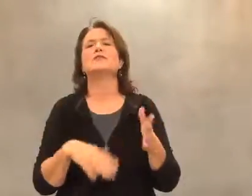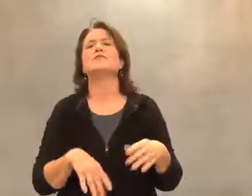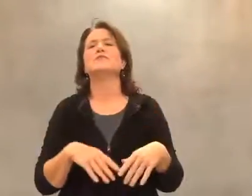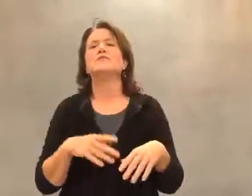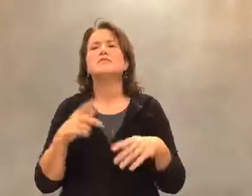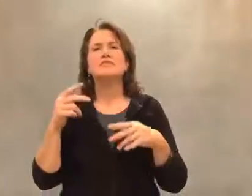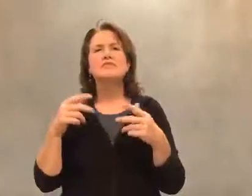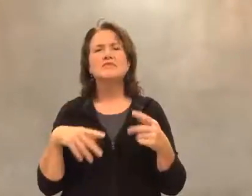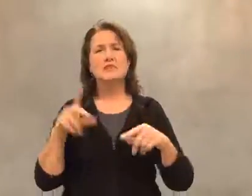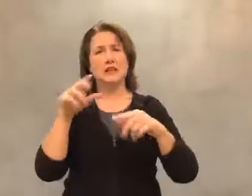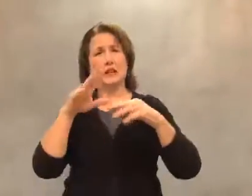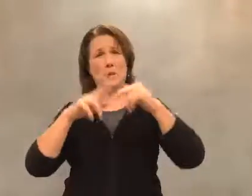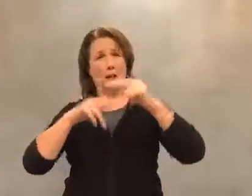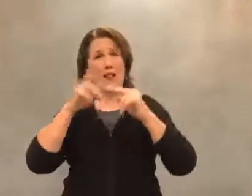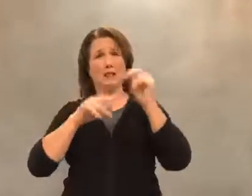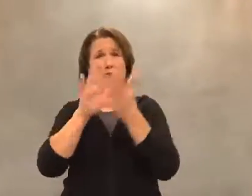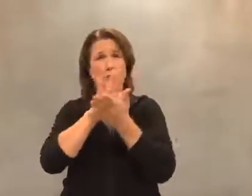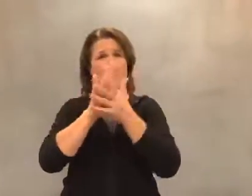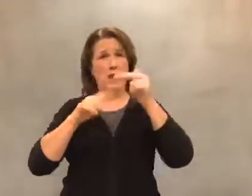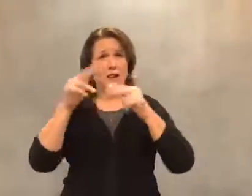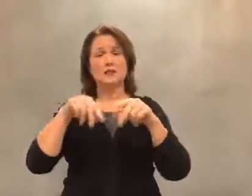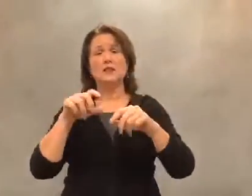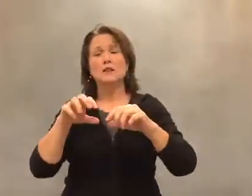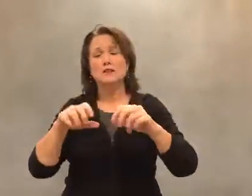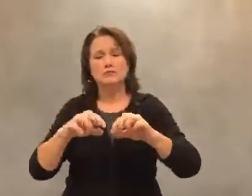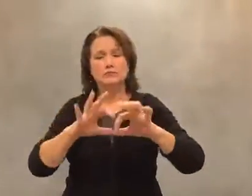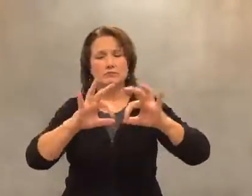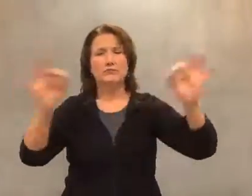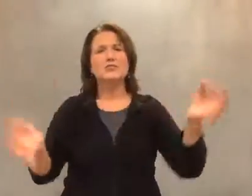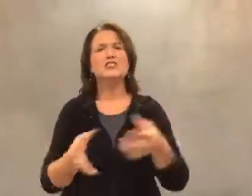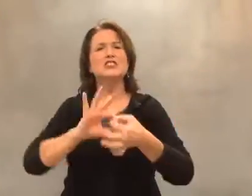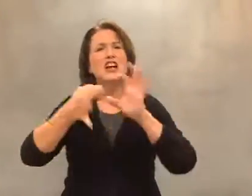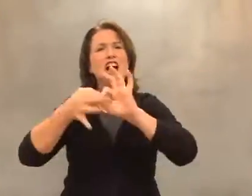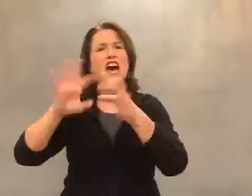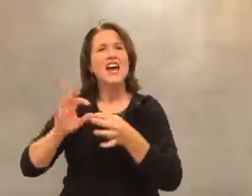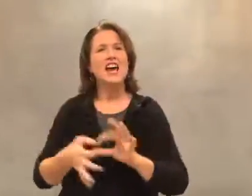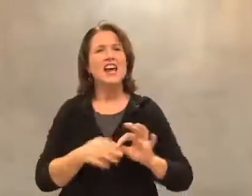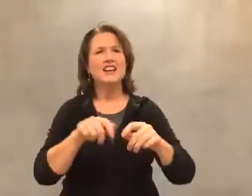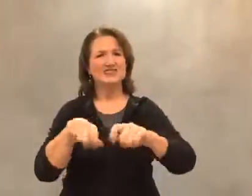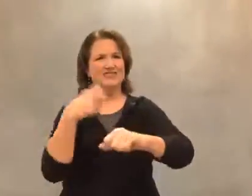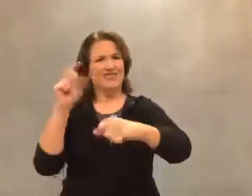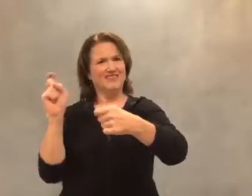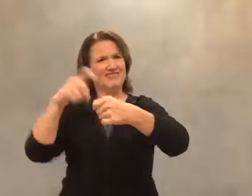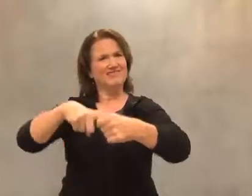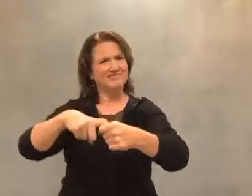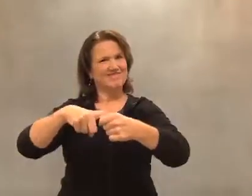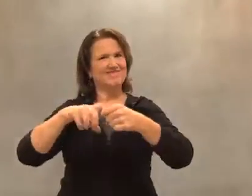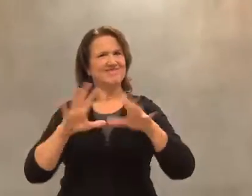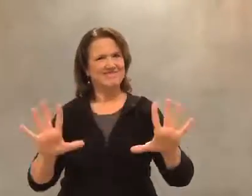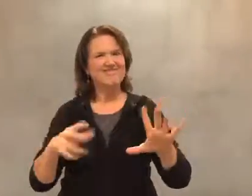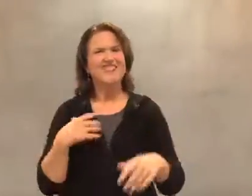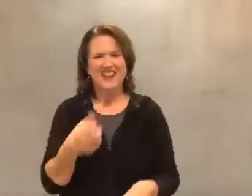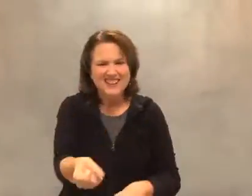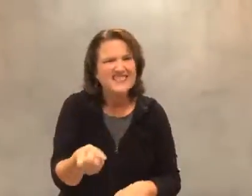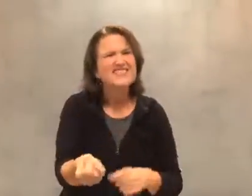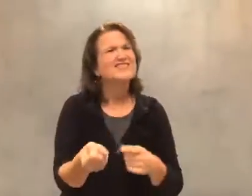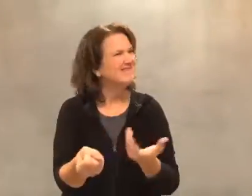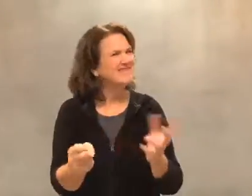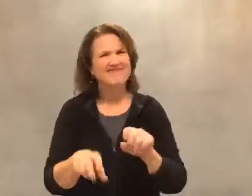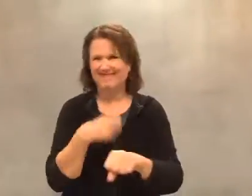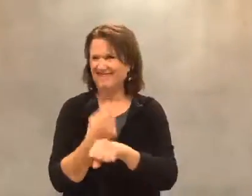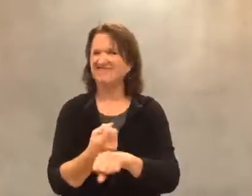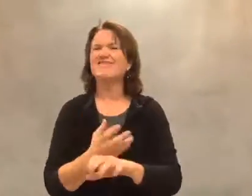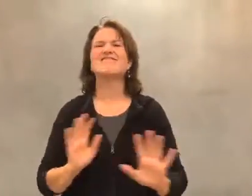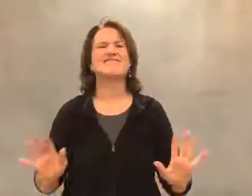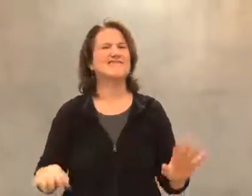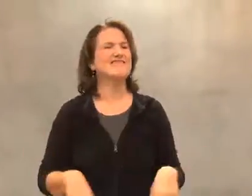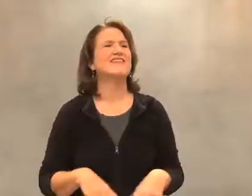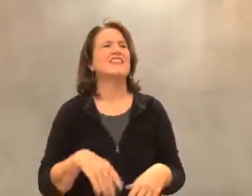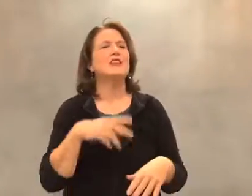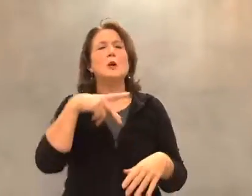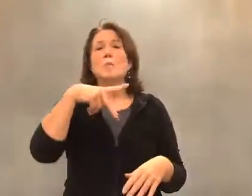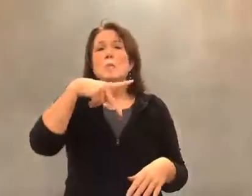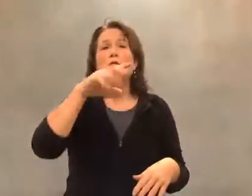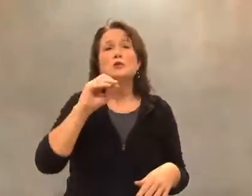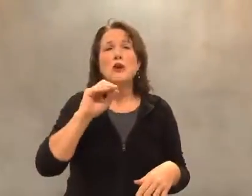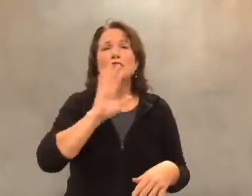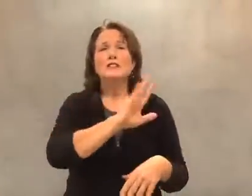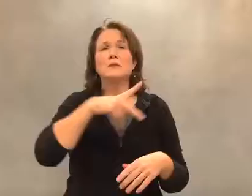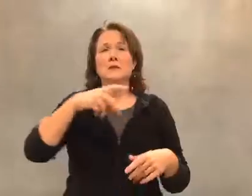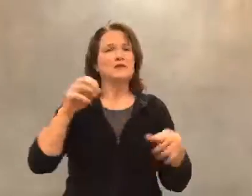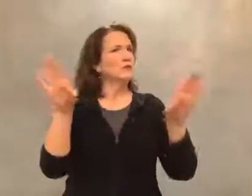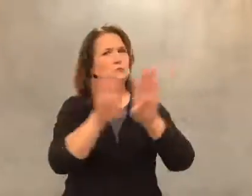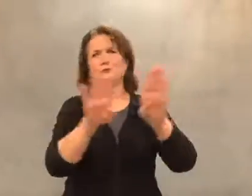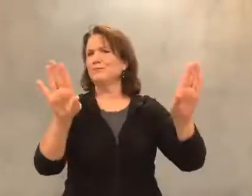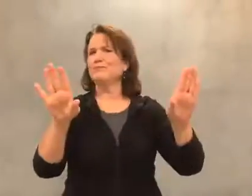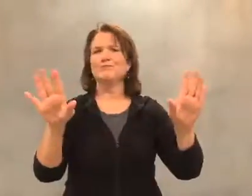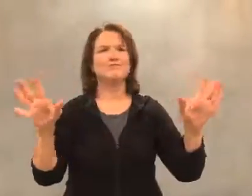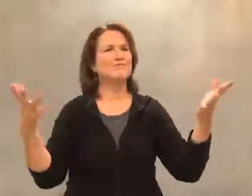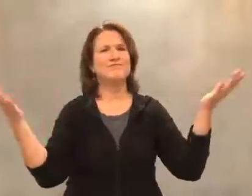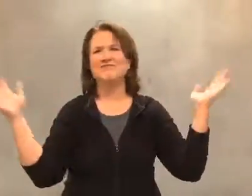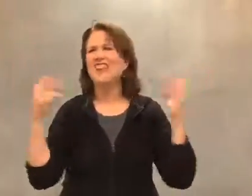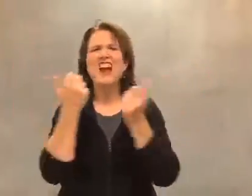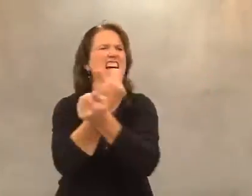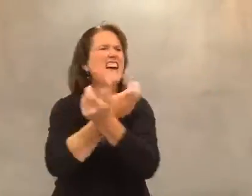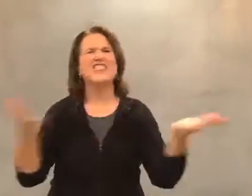The school buildings were chained up. We were locked out.